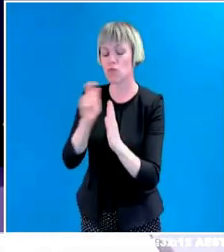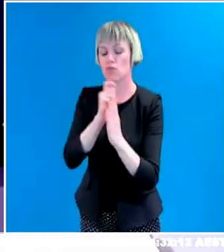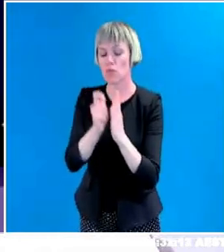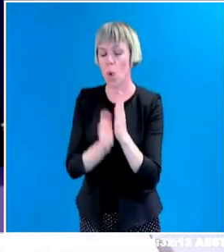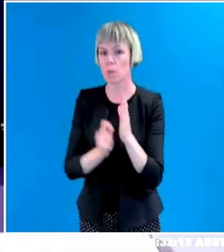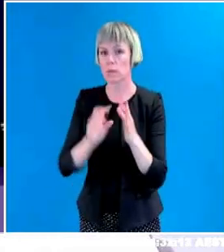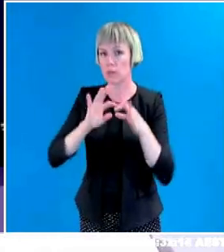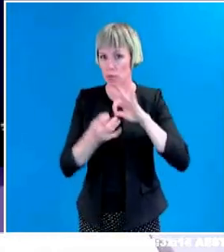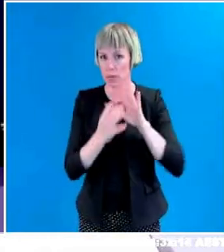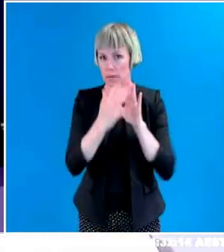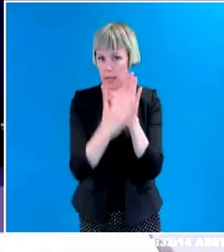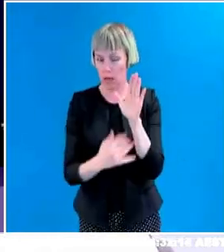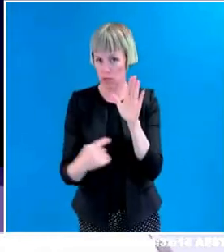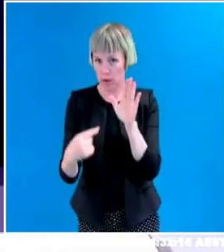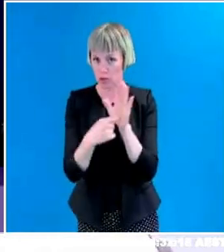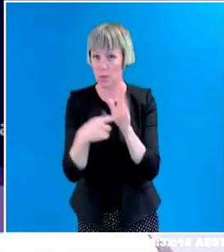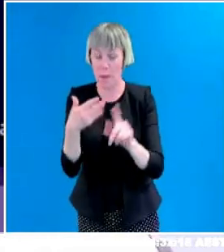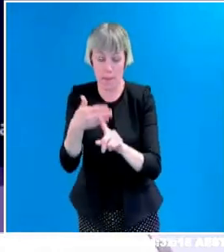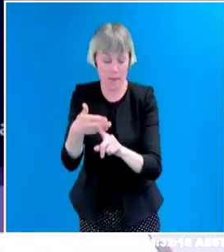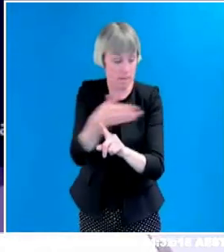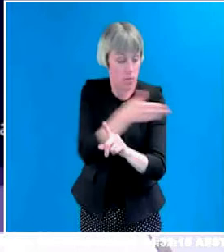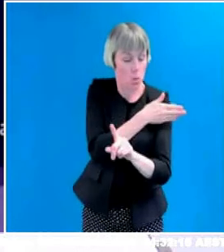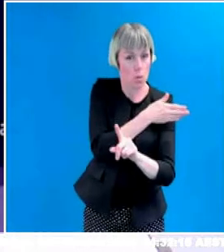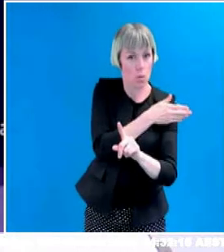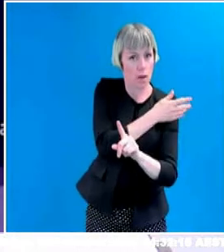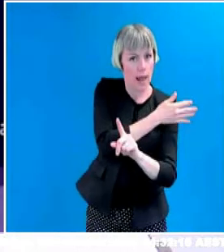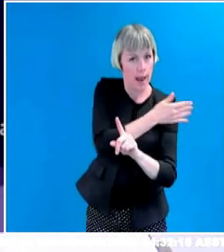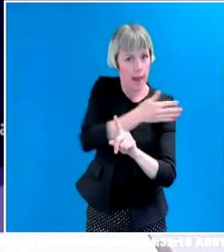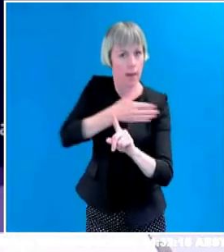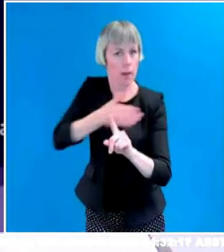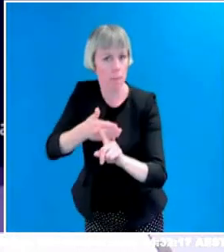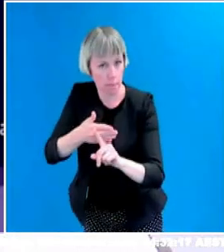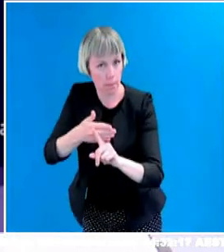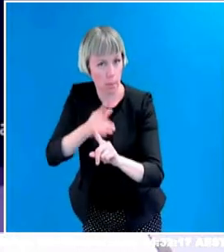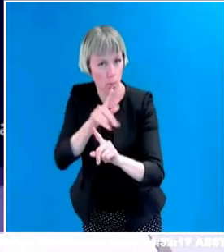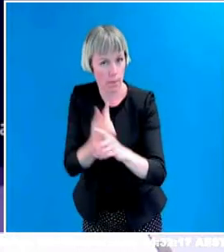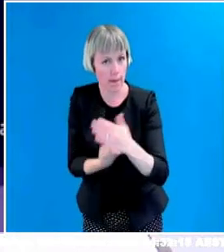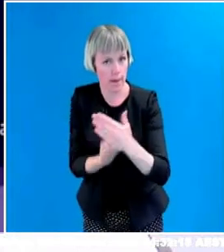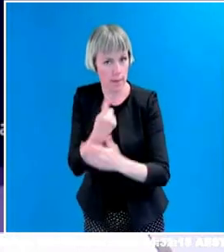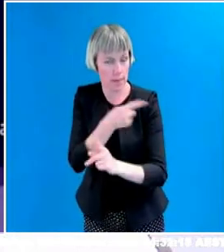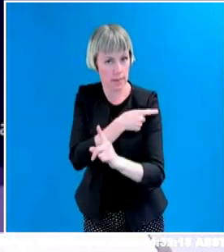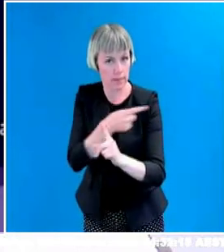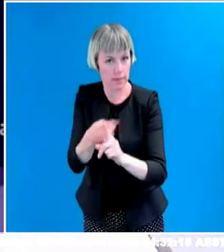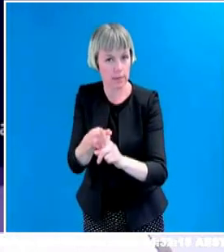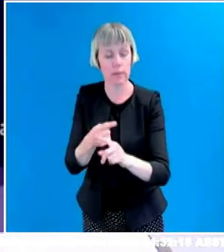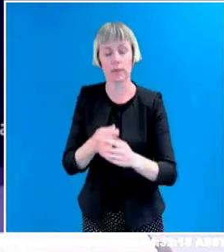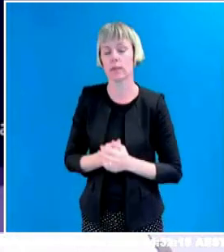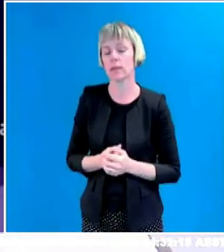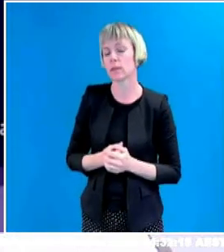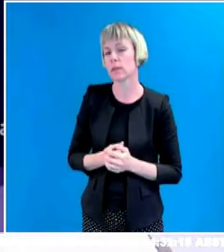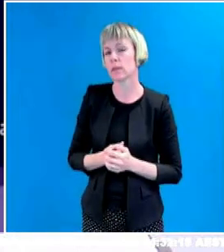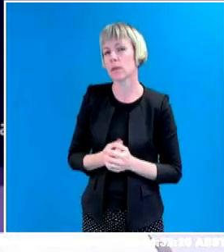I take it that the reason for making these declarations about the three